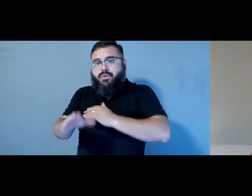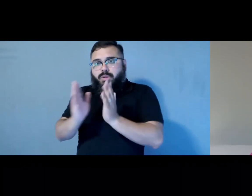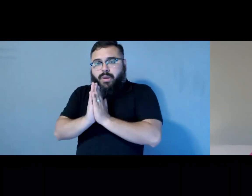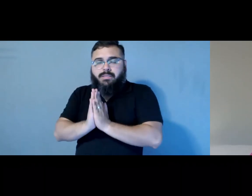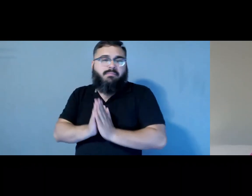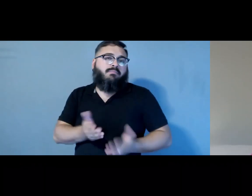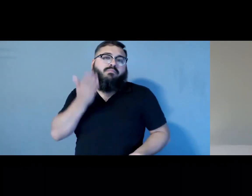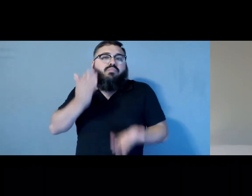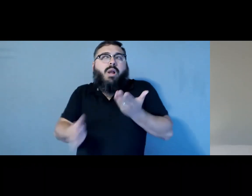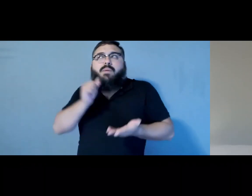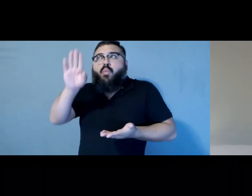a denial of the accommodation.